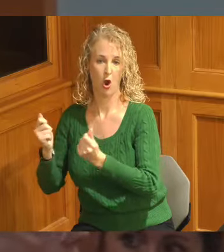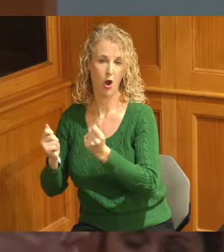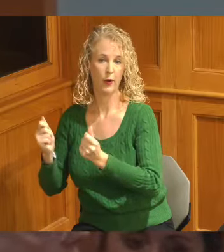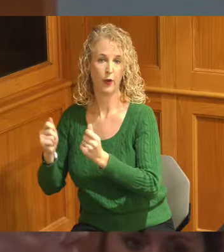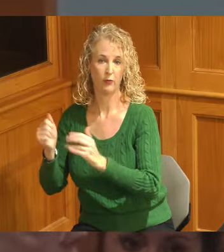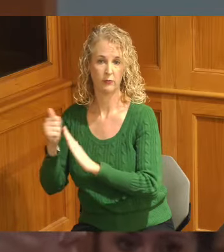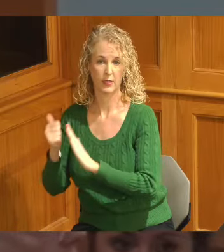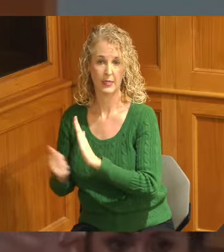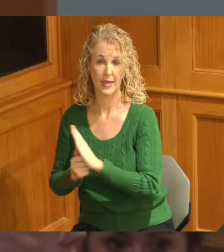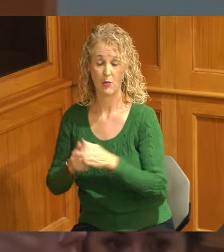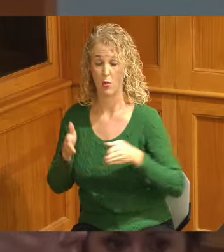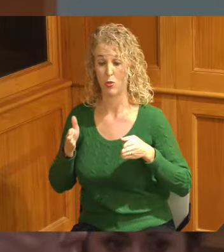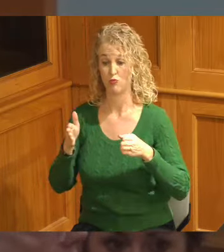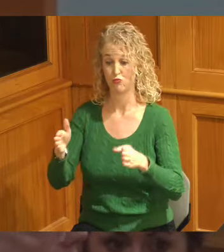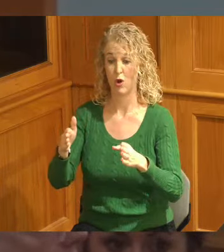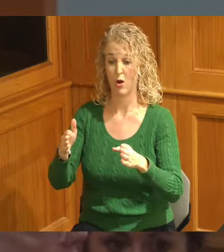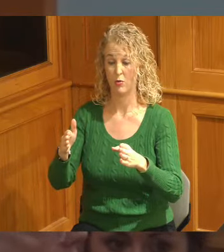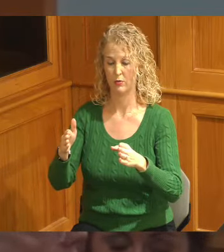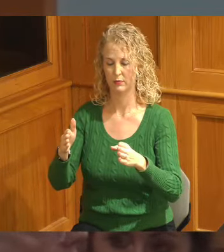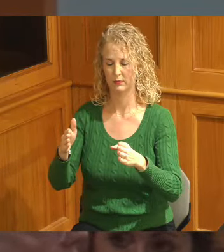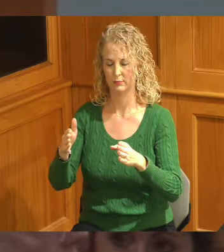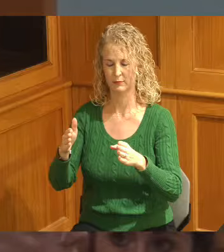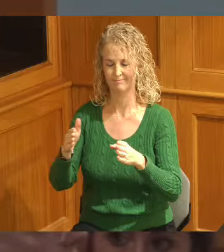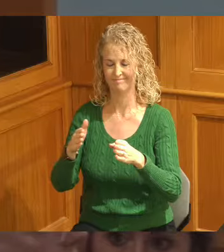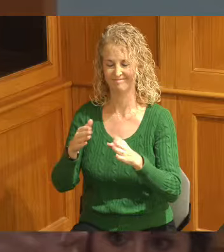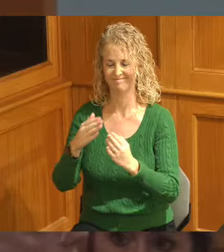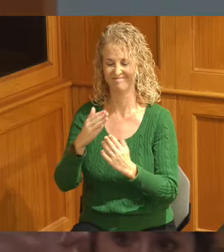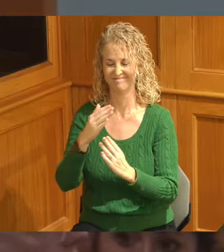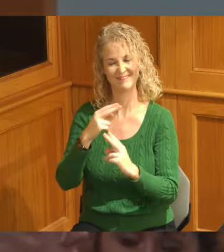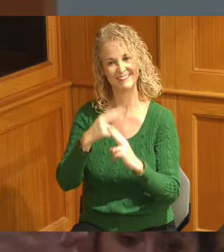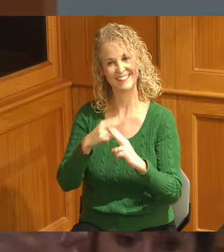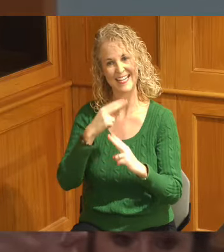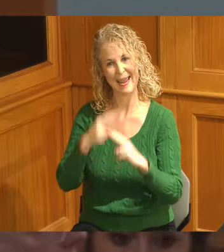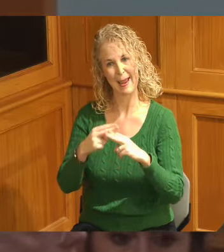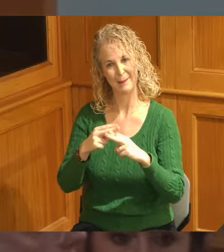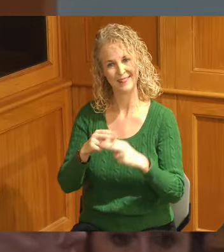the road list I'd like to just read that briefly for everyone. we've got Campbell Road from the